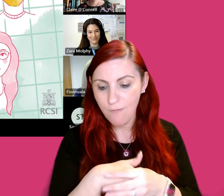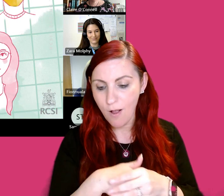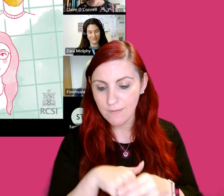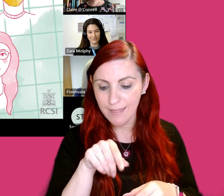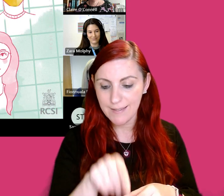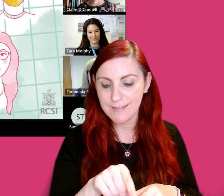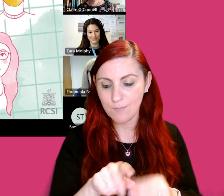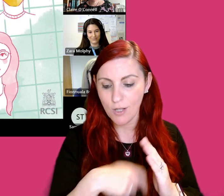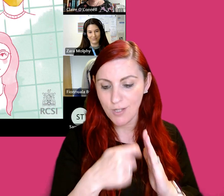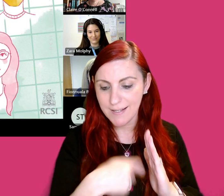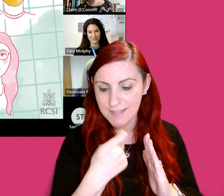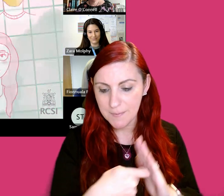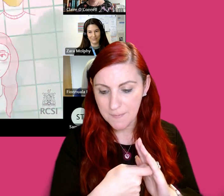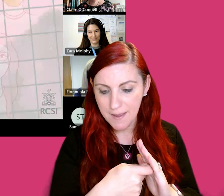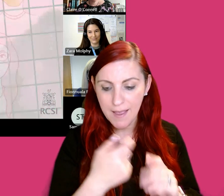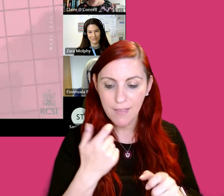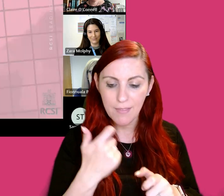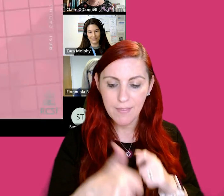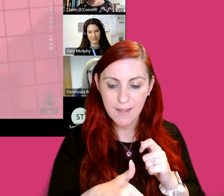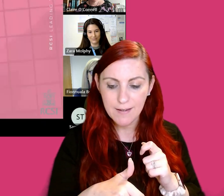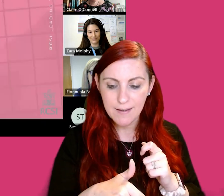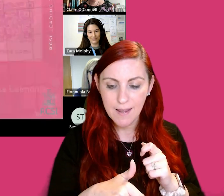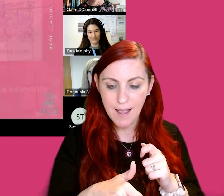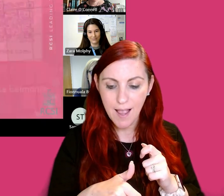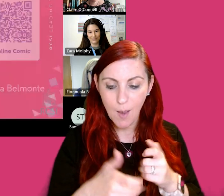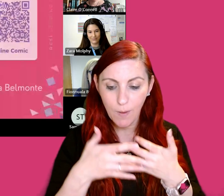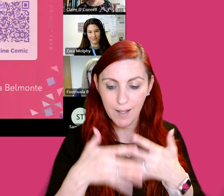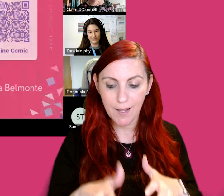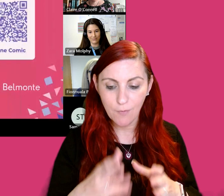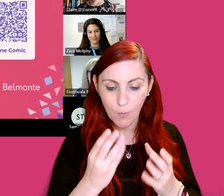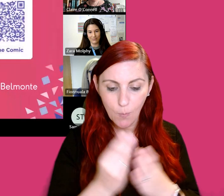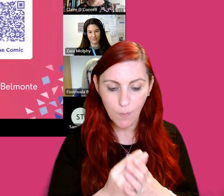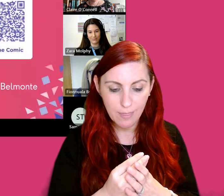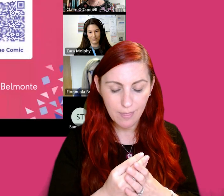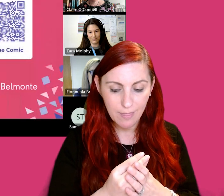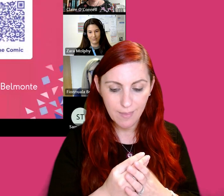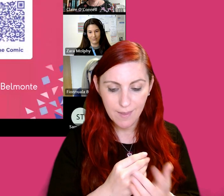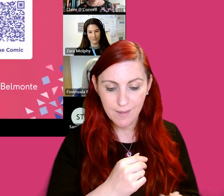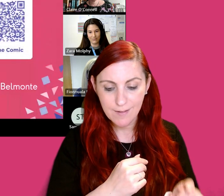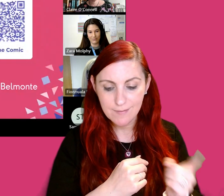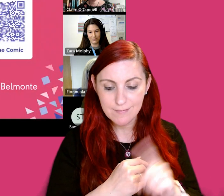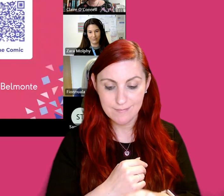project and then I will leave you with uh where to find The Breakfast Club so if you are a patient